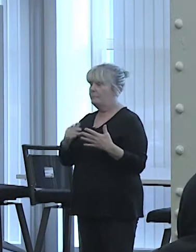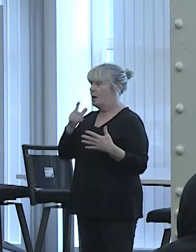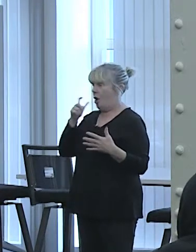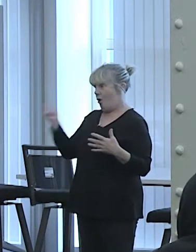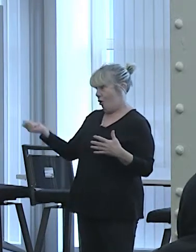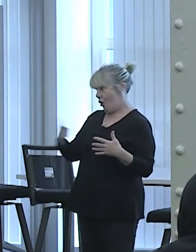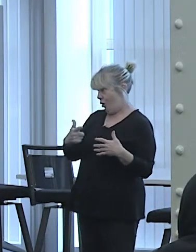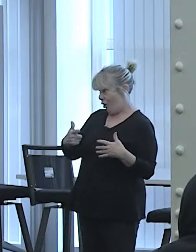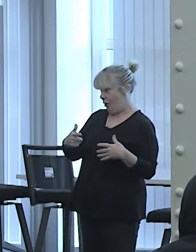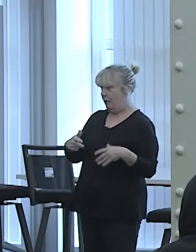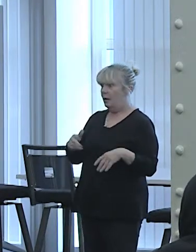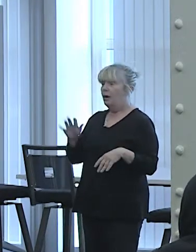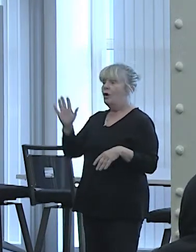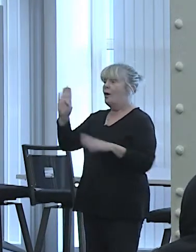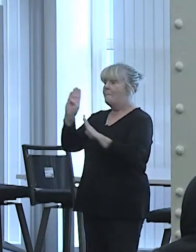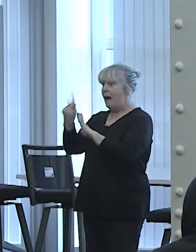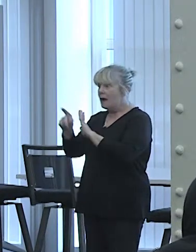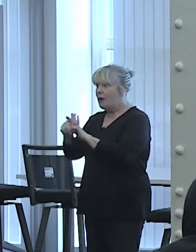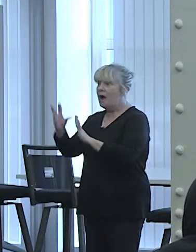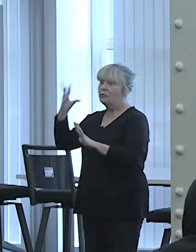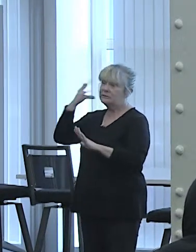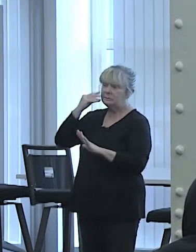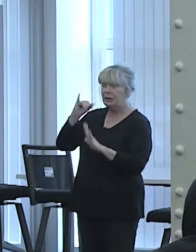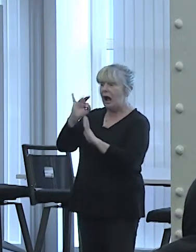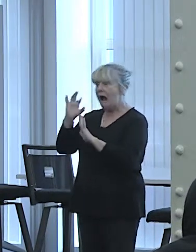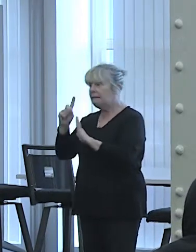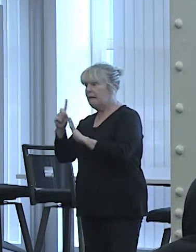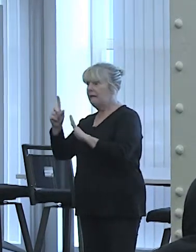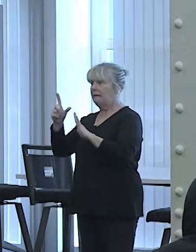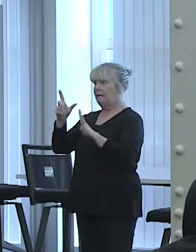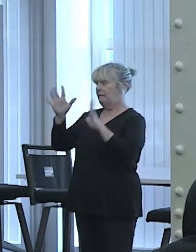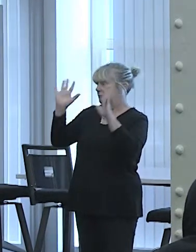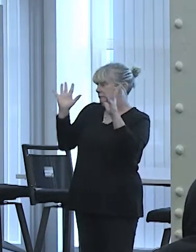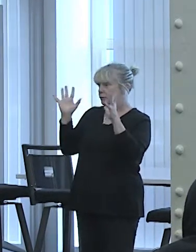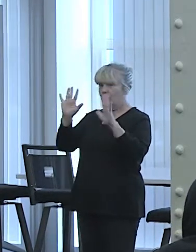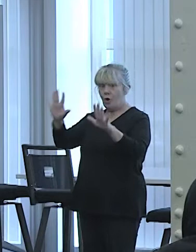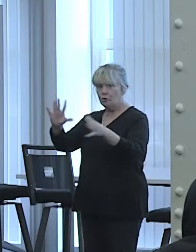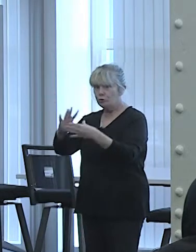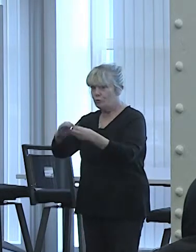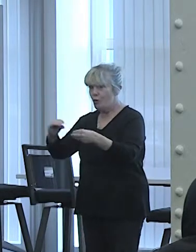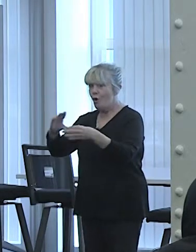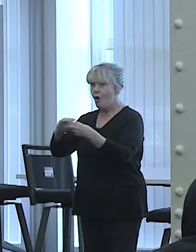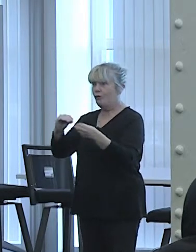I don't know your experiences, your identities. Who you are, your story, how you came to be here.